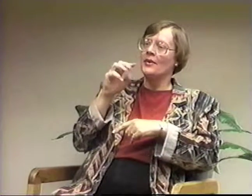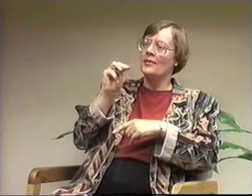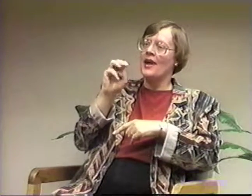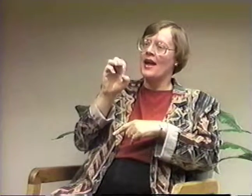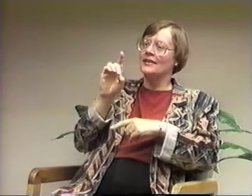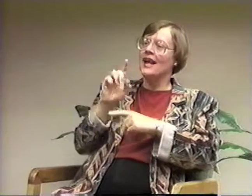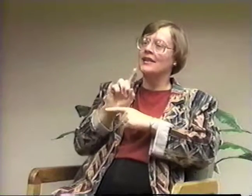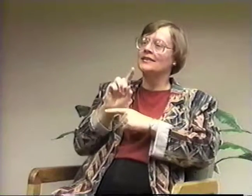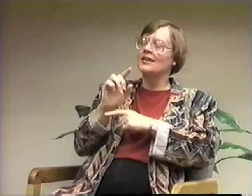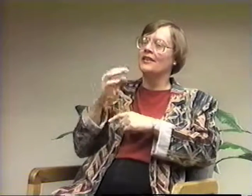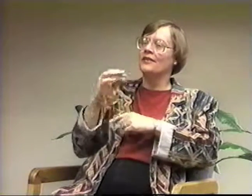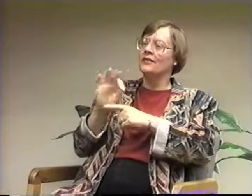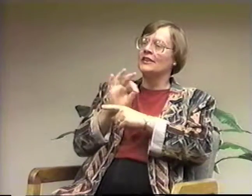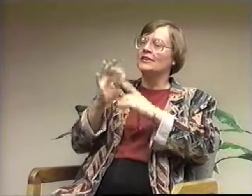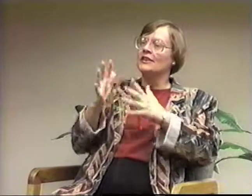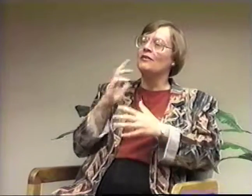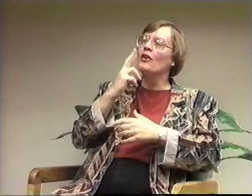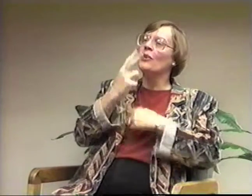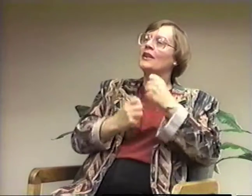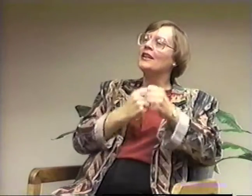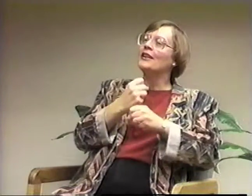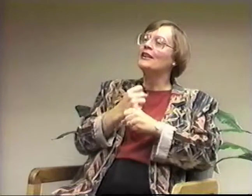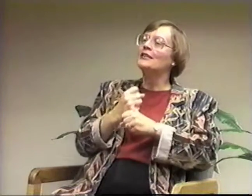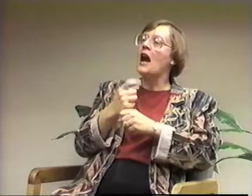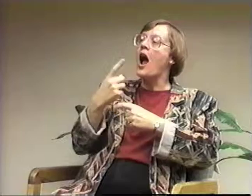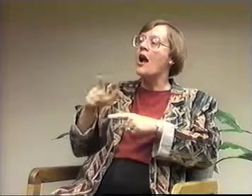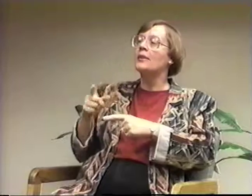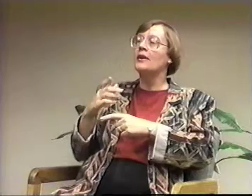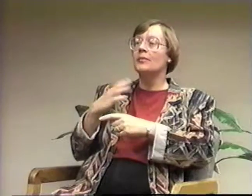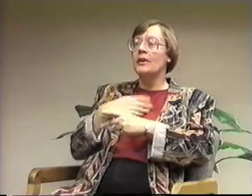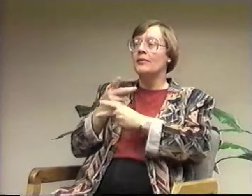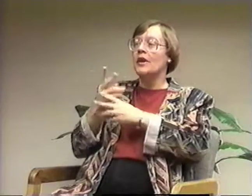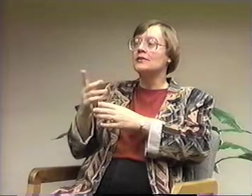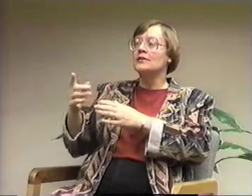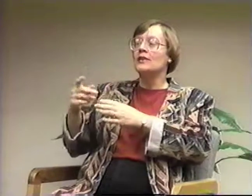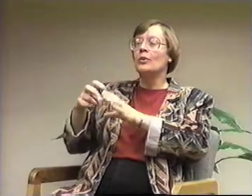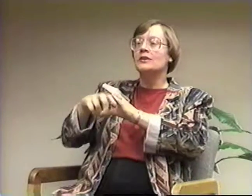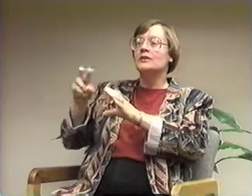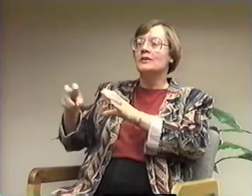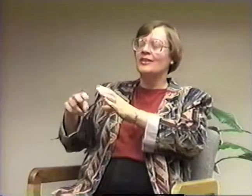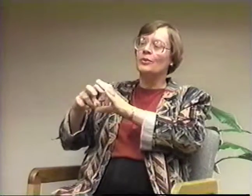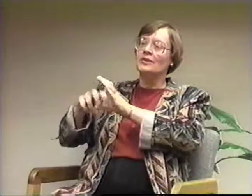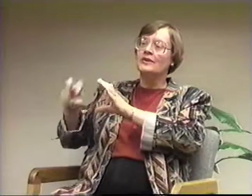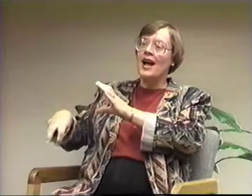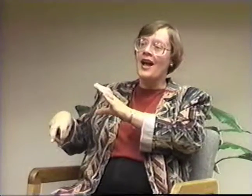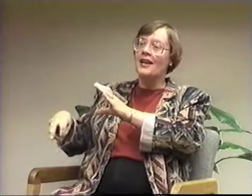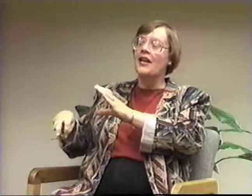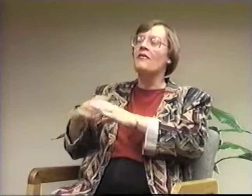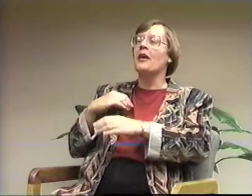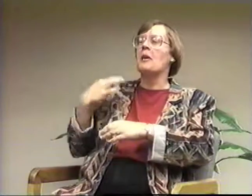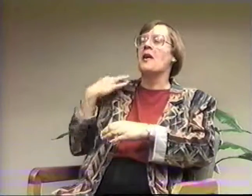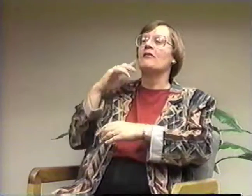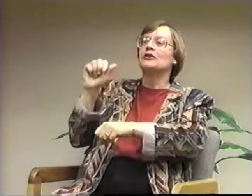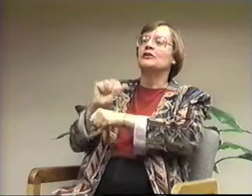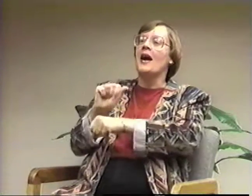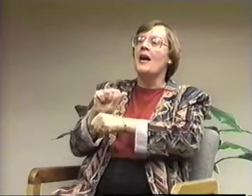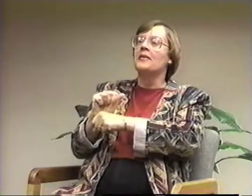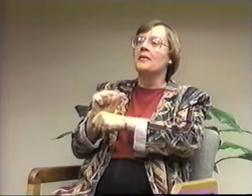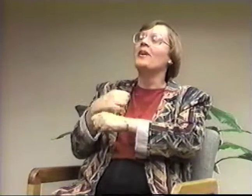During that time, I volunteered at MELD as a facilitator for two years. Then it happened that the director of that program resigned